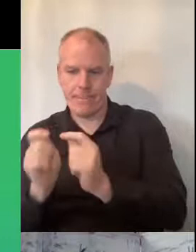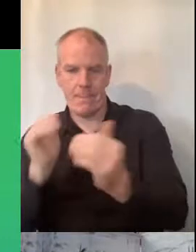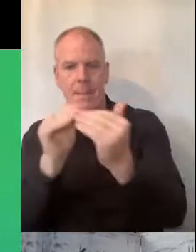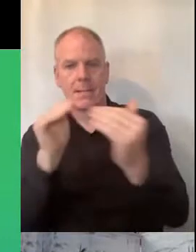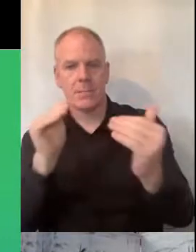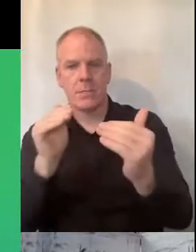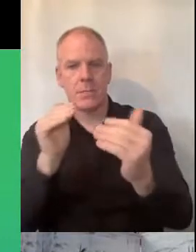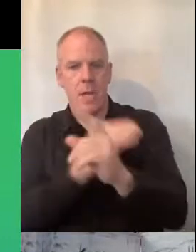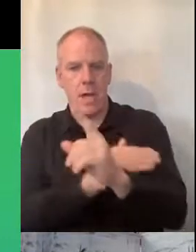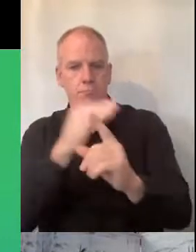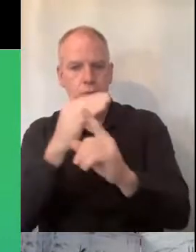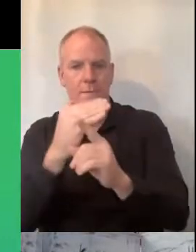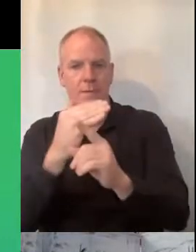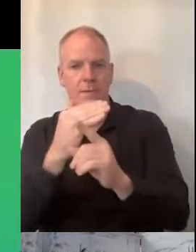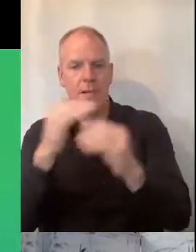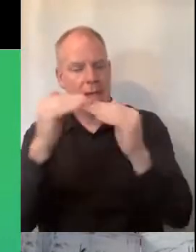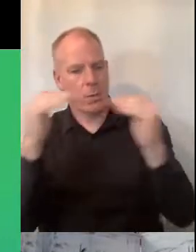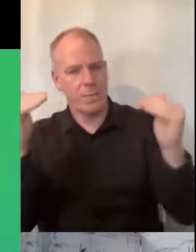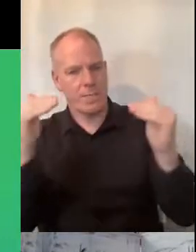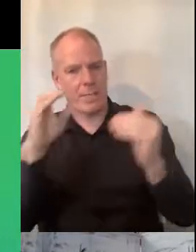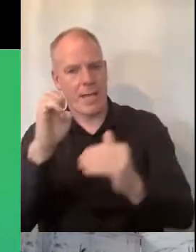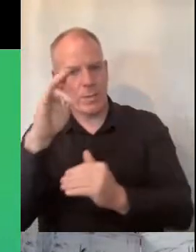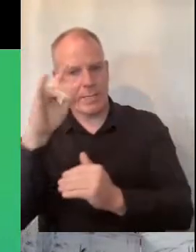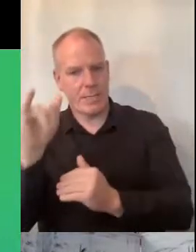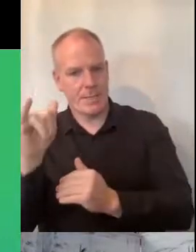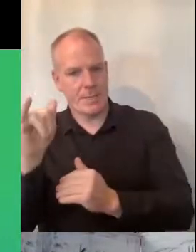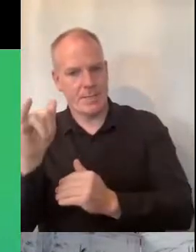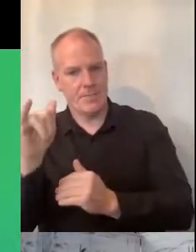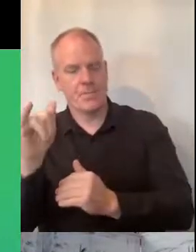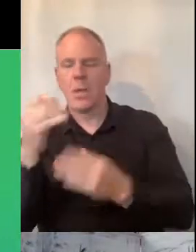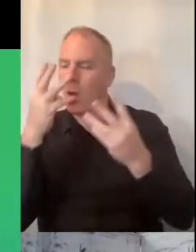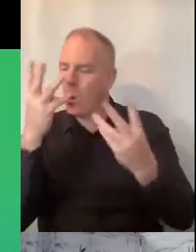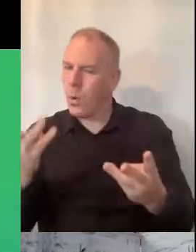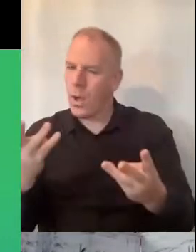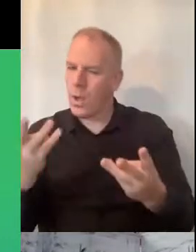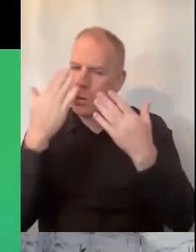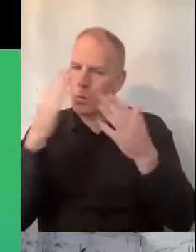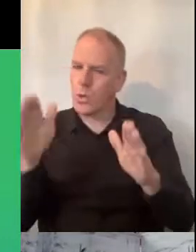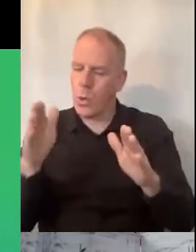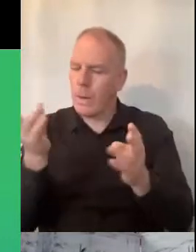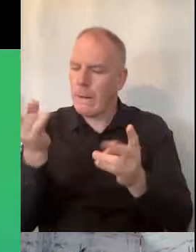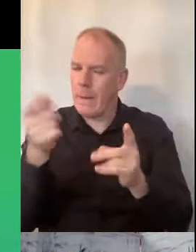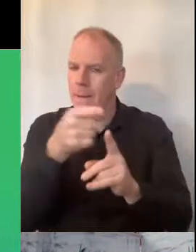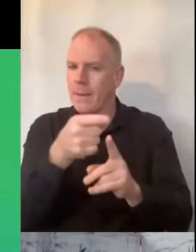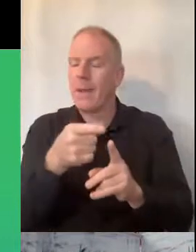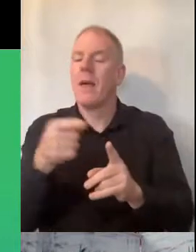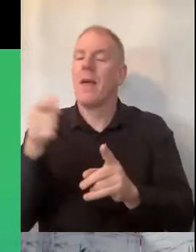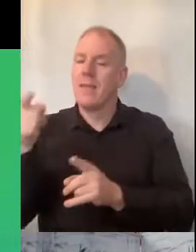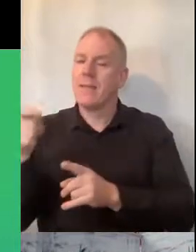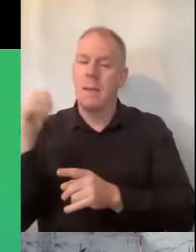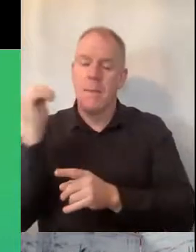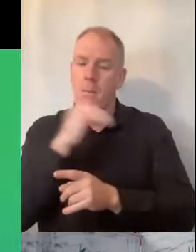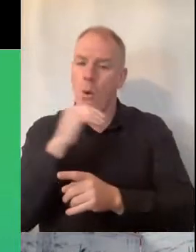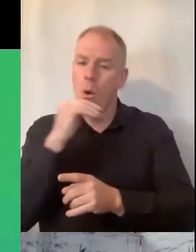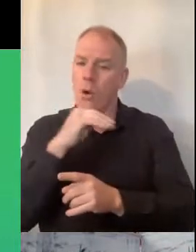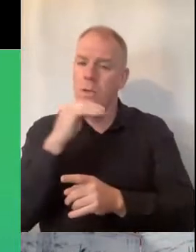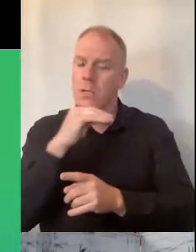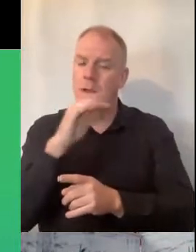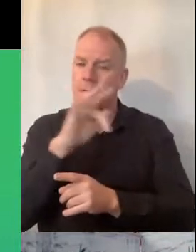and I just want to flag this a little bit because I think it's really important and that's why I really wanted to see the